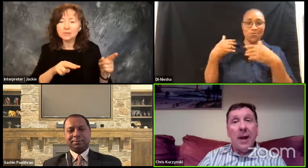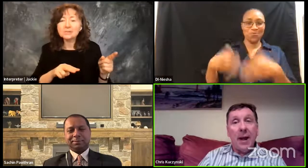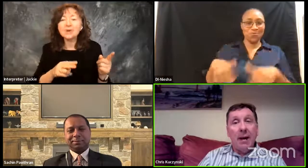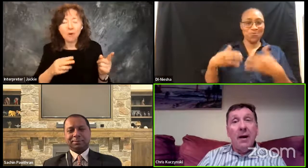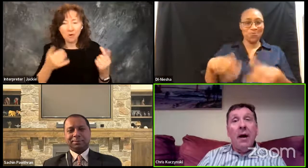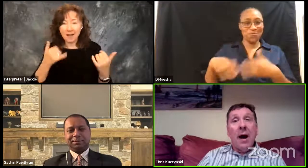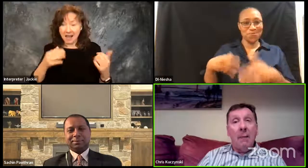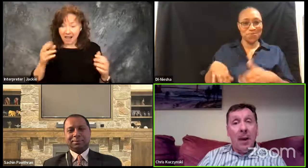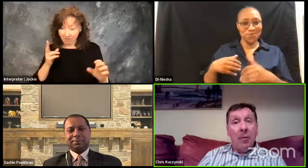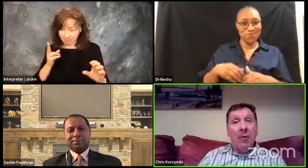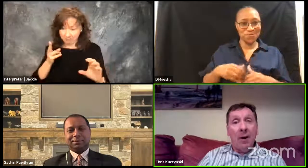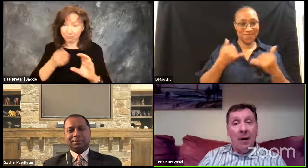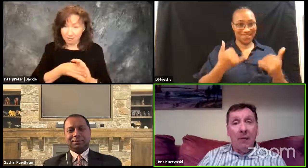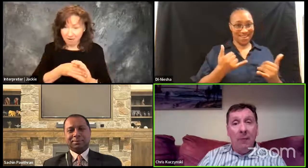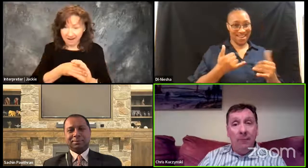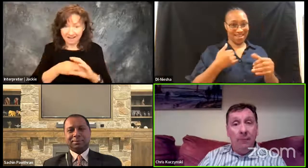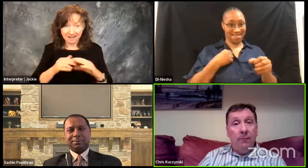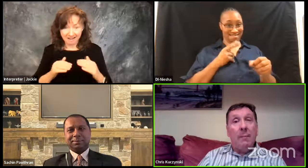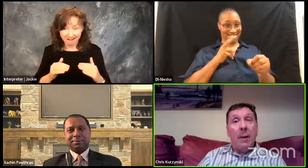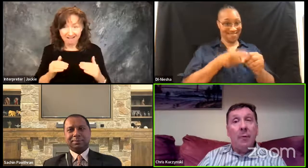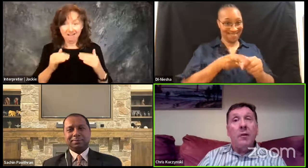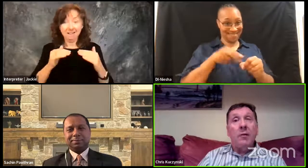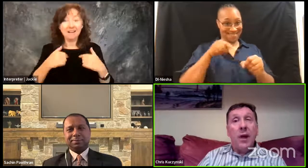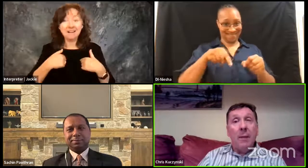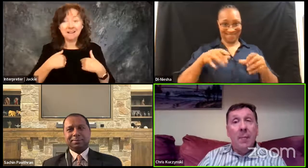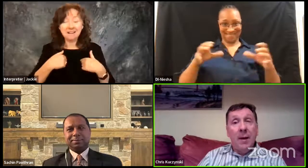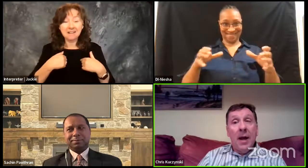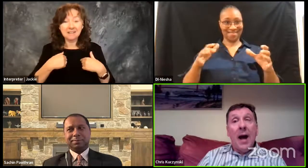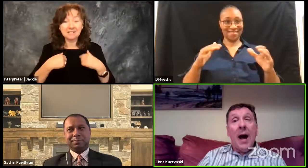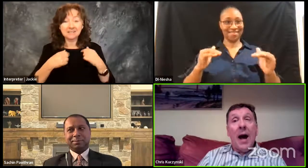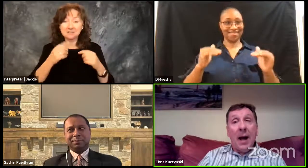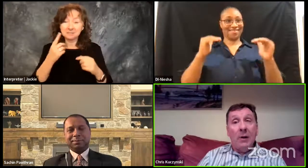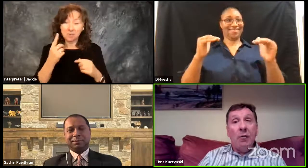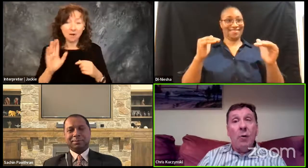to be a member of -- a member of the team.